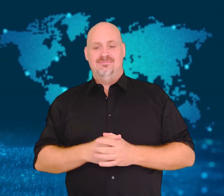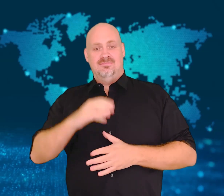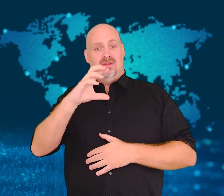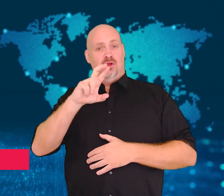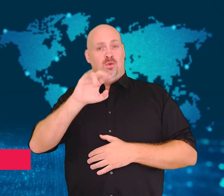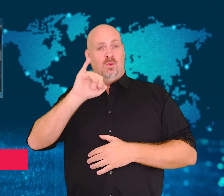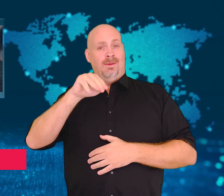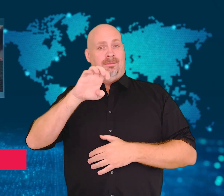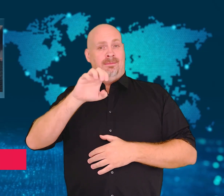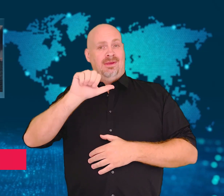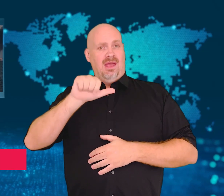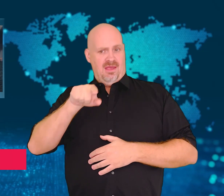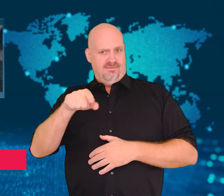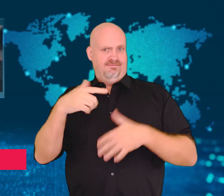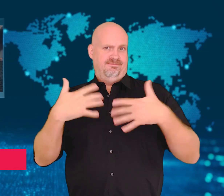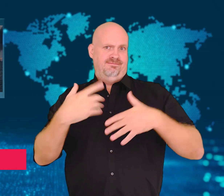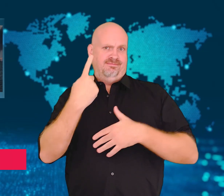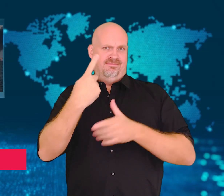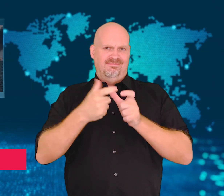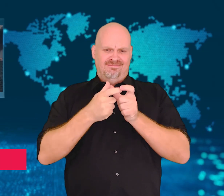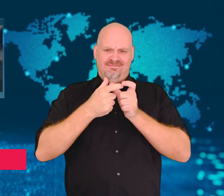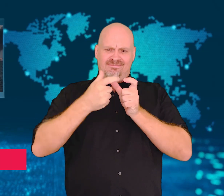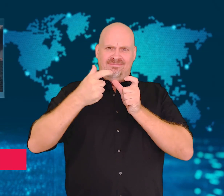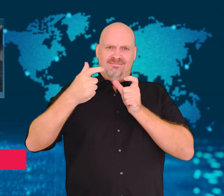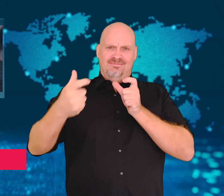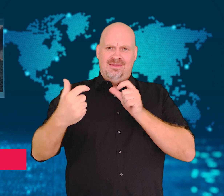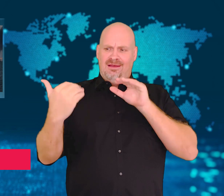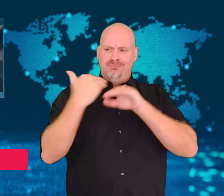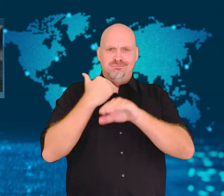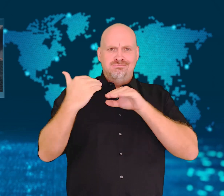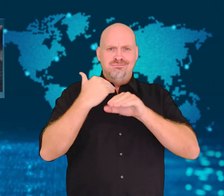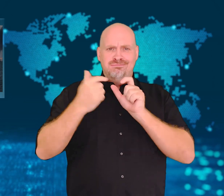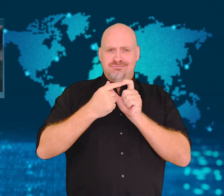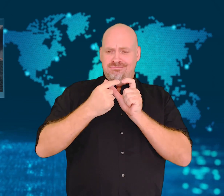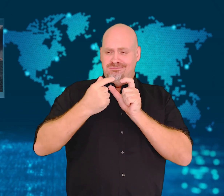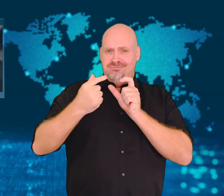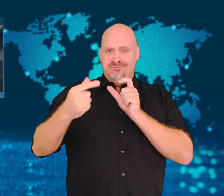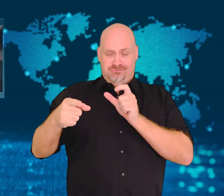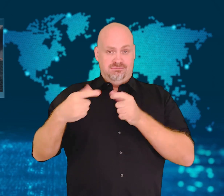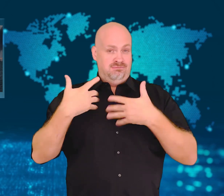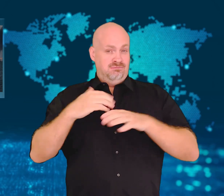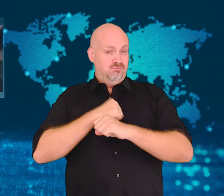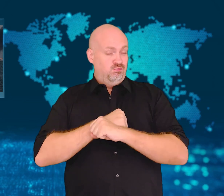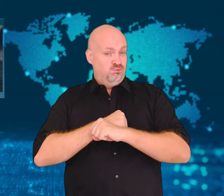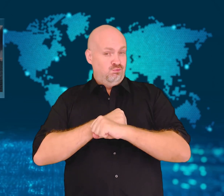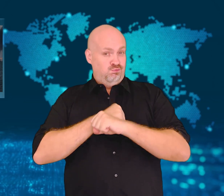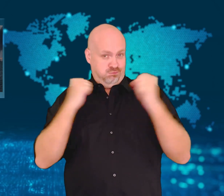[GAVIN]: A vital bridge in Crimea exploded and disrupted supply routes for